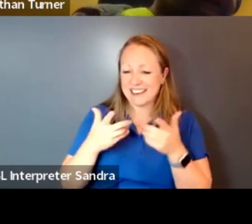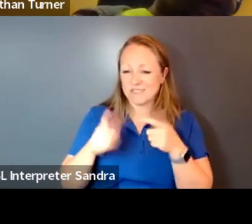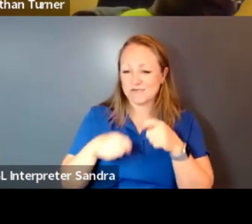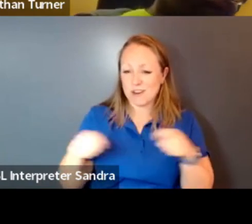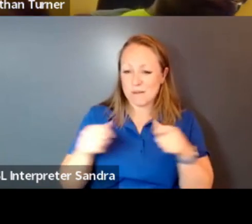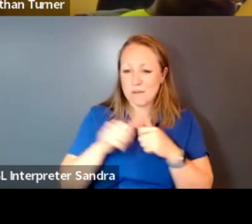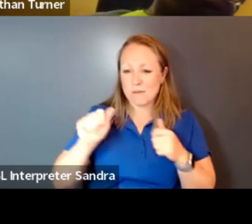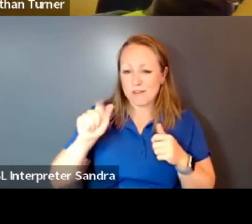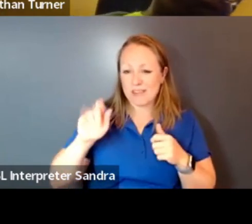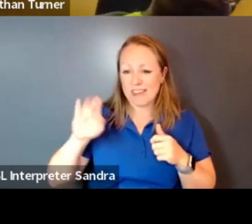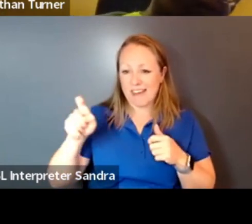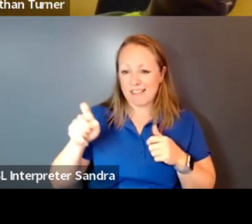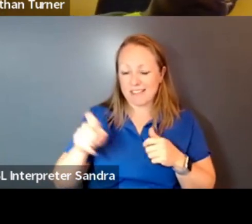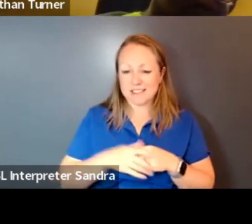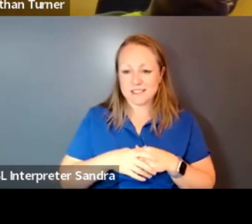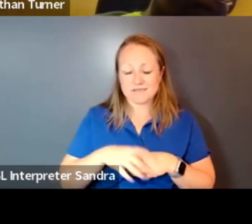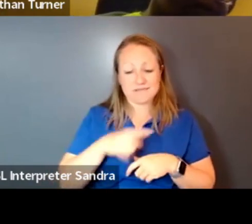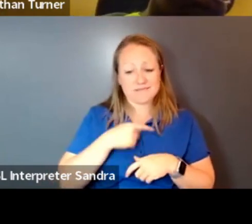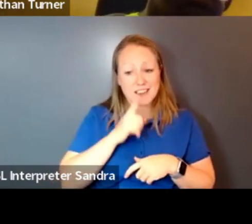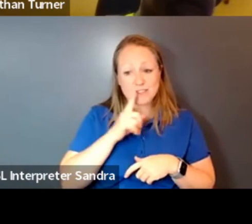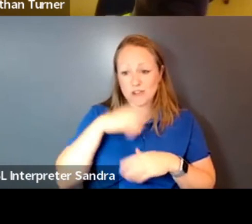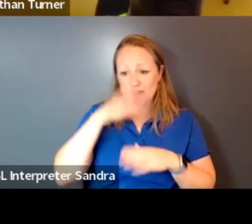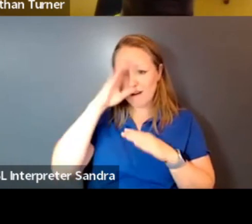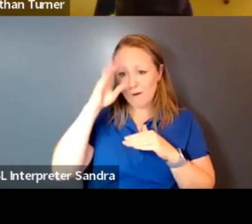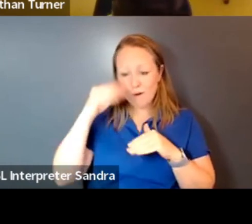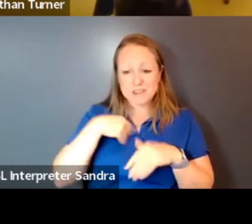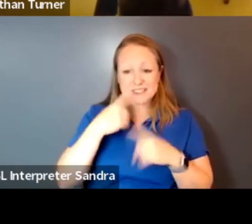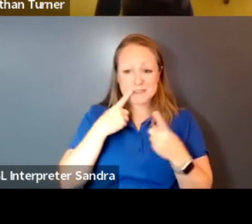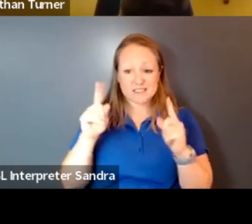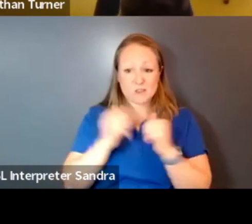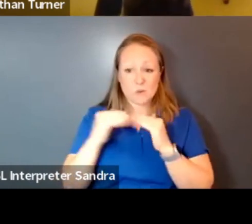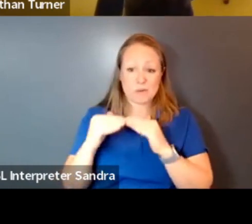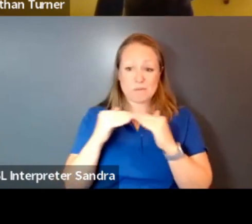Erica Andres: I sure hope that it's been successful in peer support, because otherwise, that means I wasn't very good at my